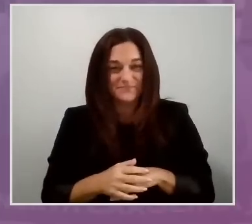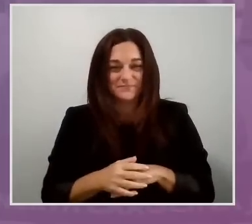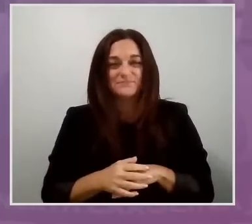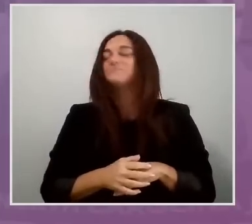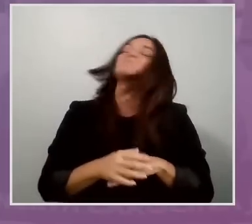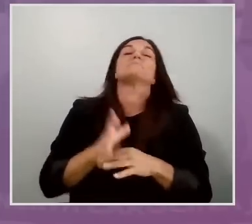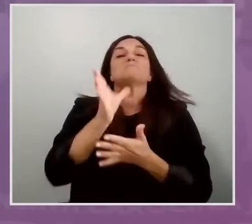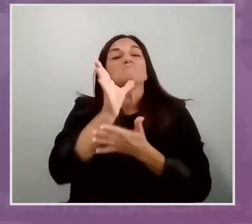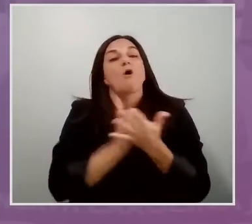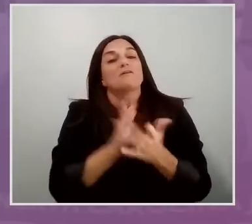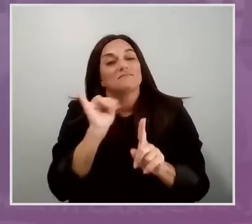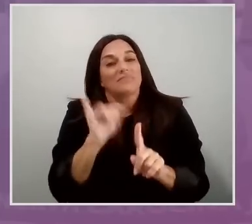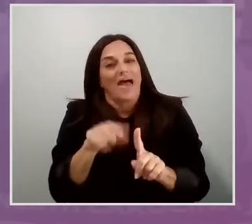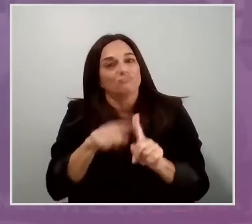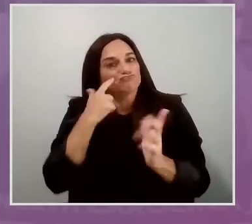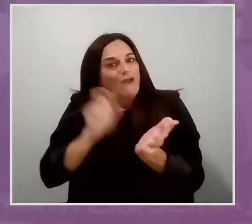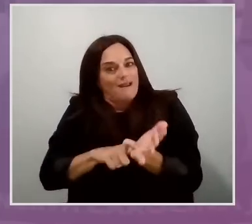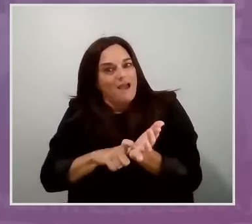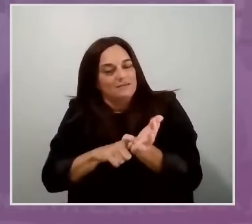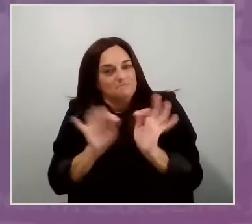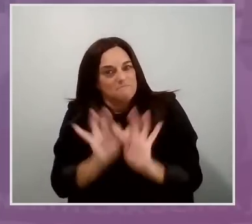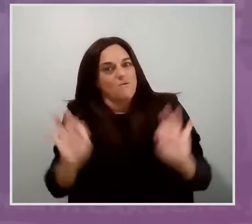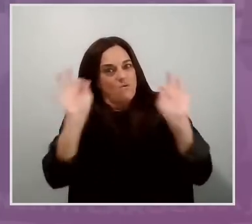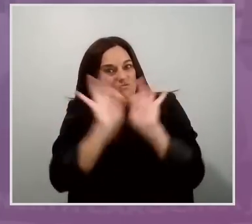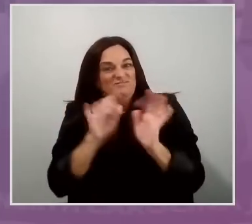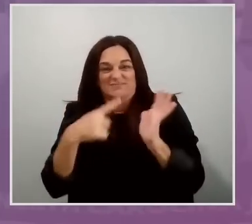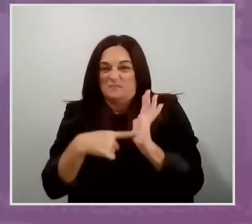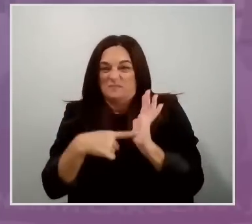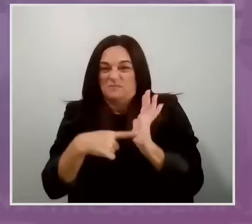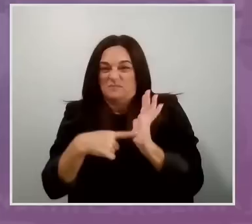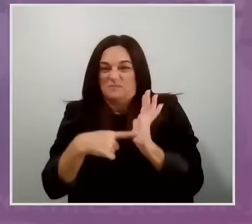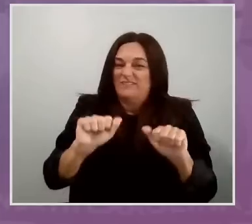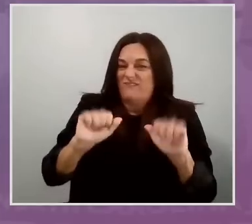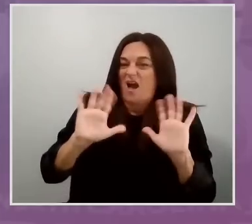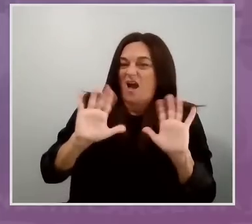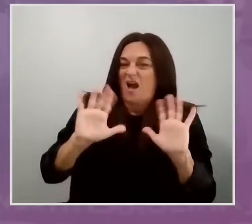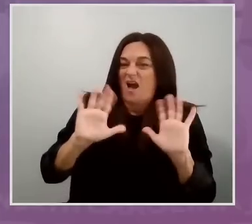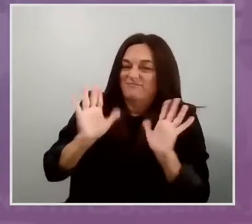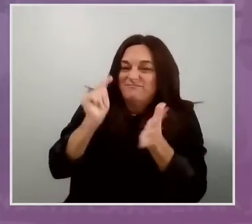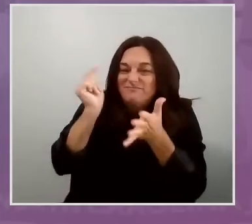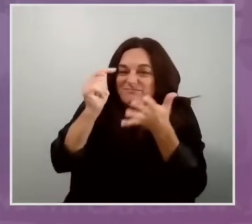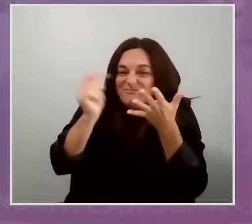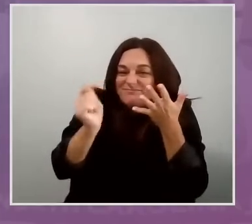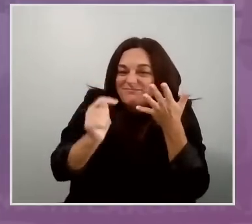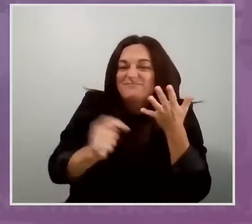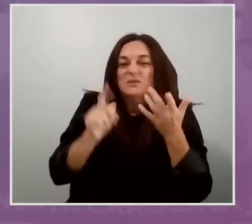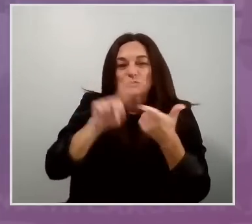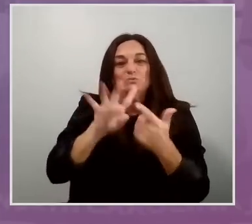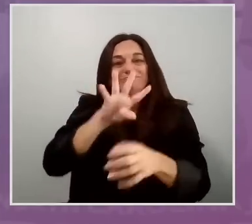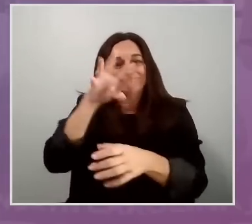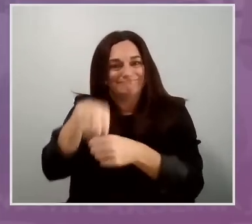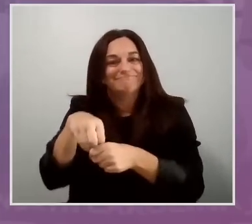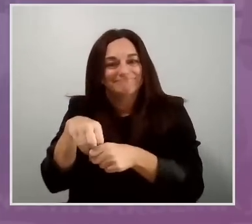OF MAKING THE CAMPAIGN HAPPEN. AND PART OF THAT IS RECOGNIZING THAT YOU HAVE TO